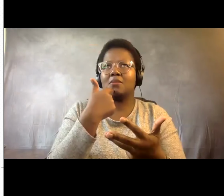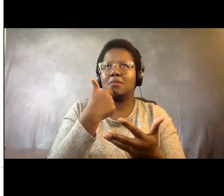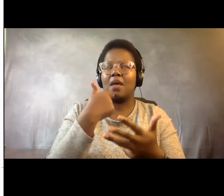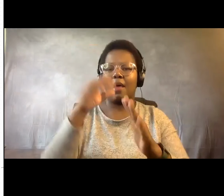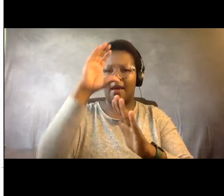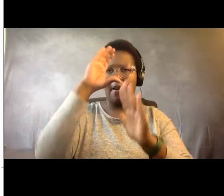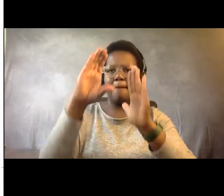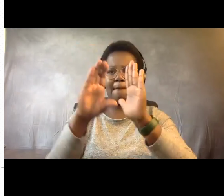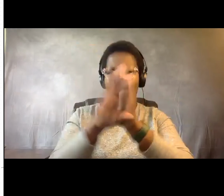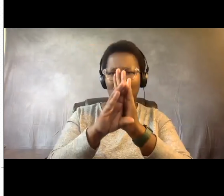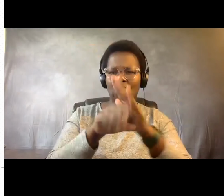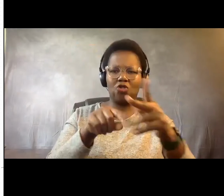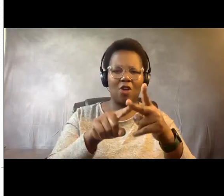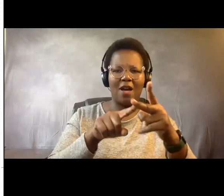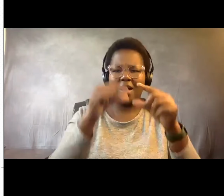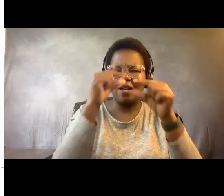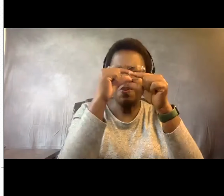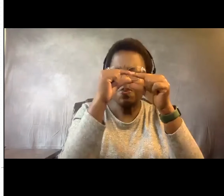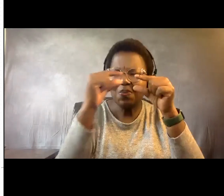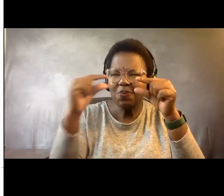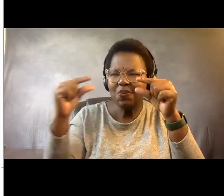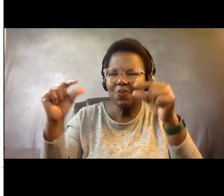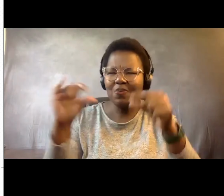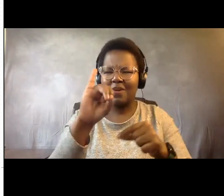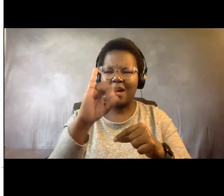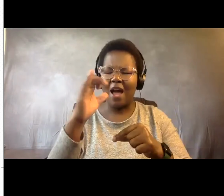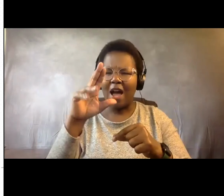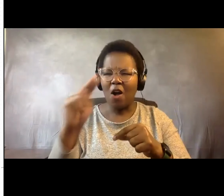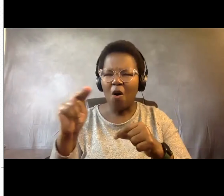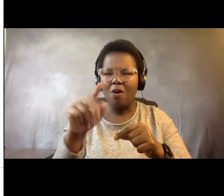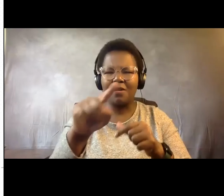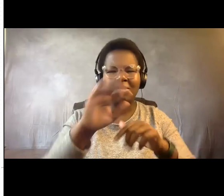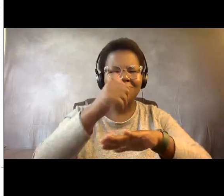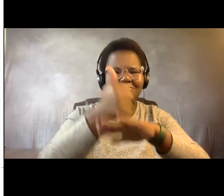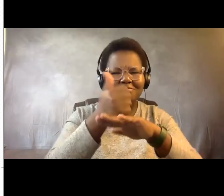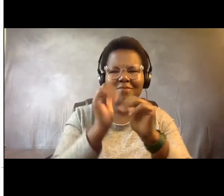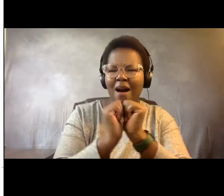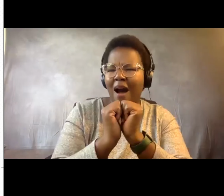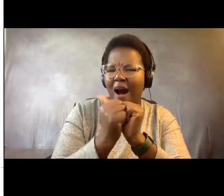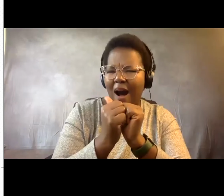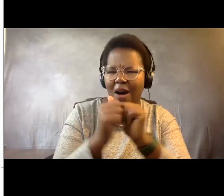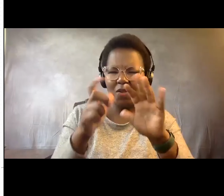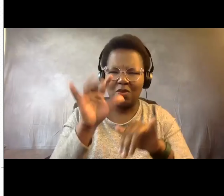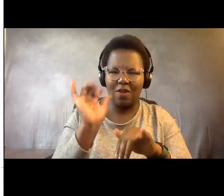icon and how should this be documented? So if you have images and icon, you usually